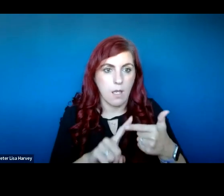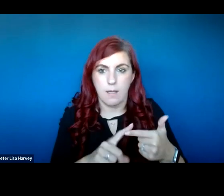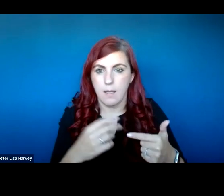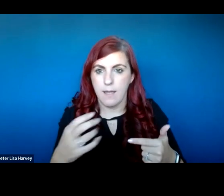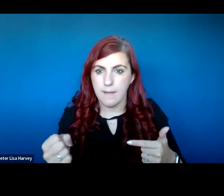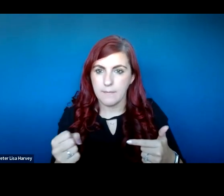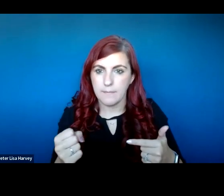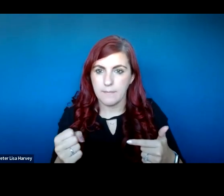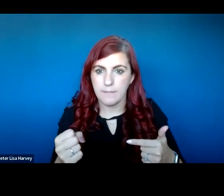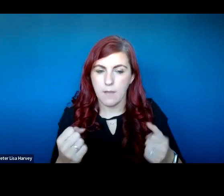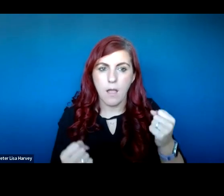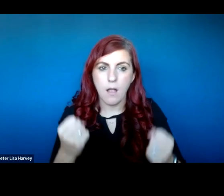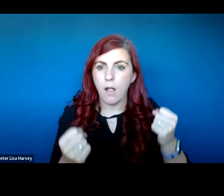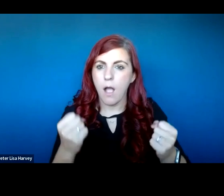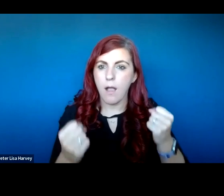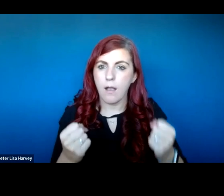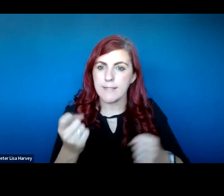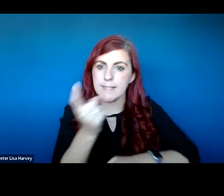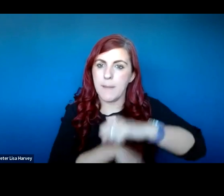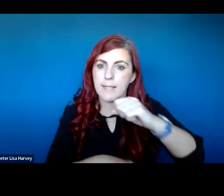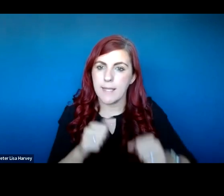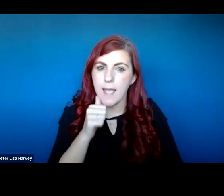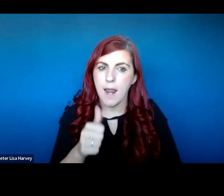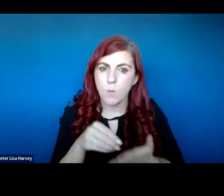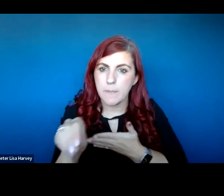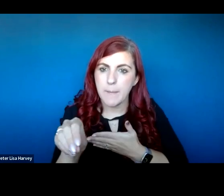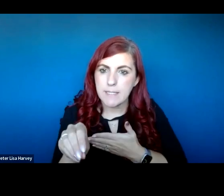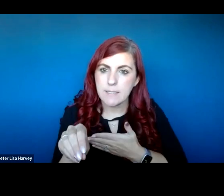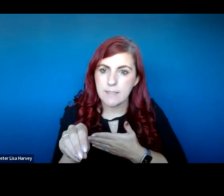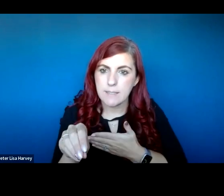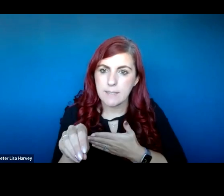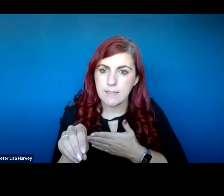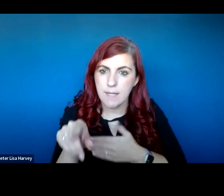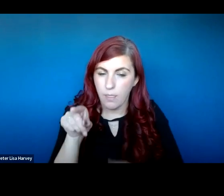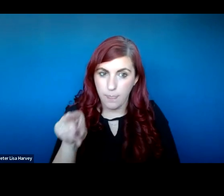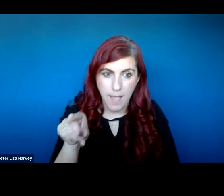car disability allowance, and that is our biggest struggle.